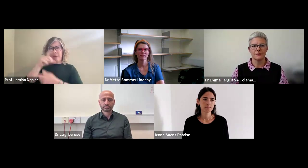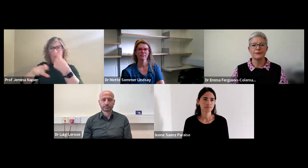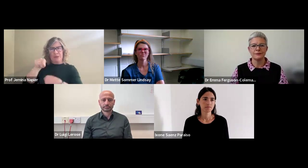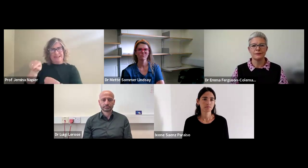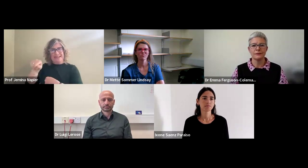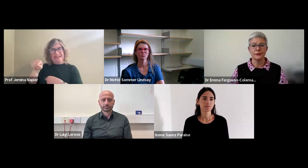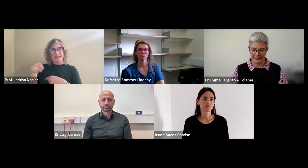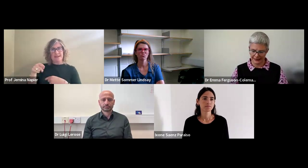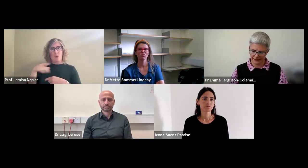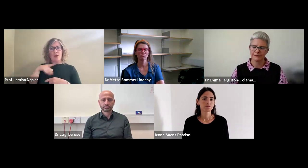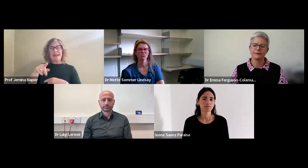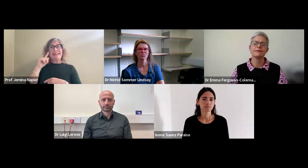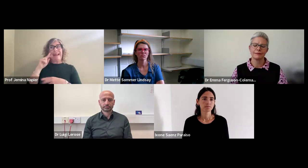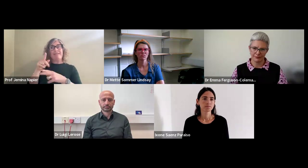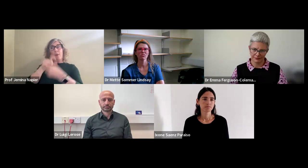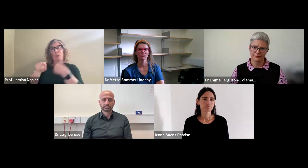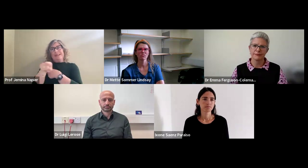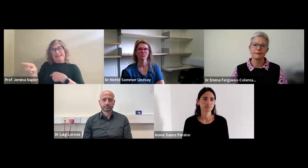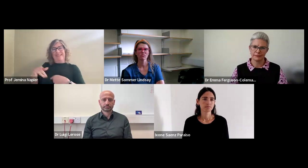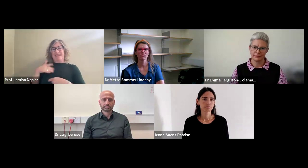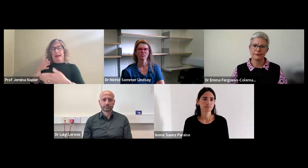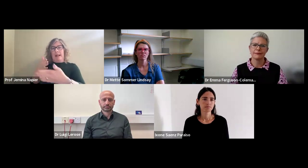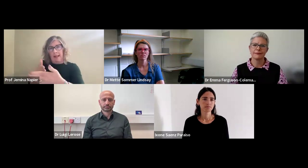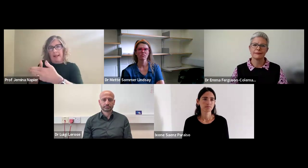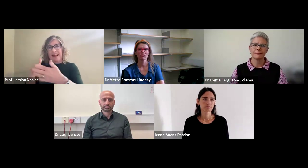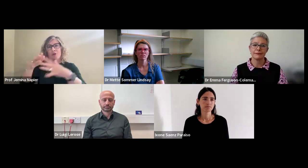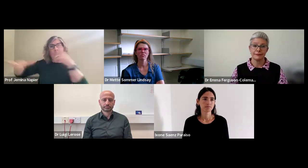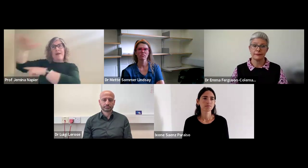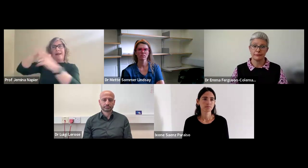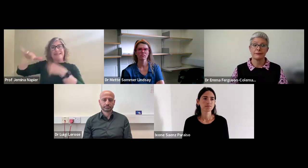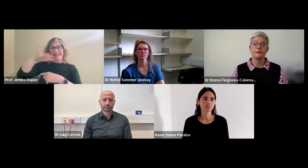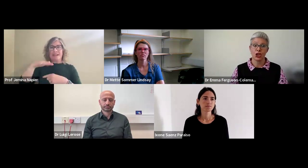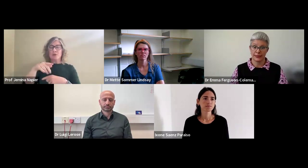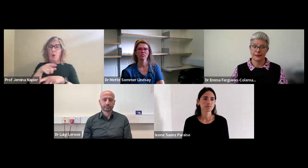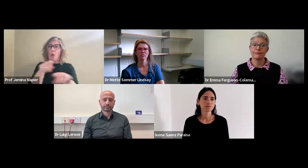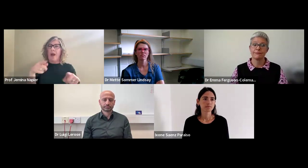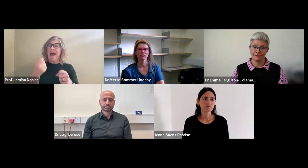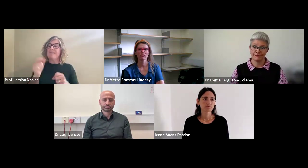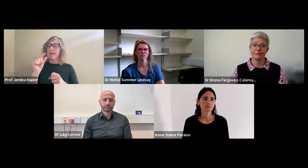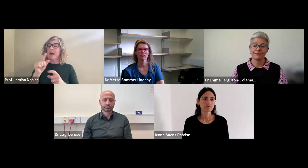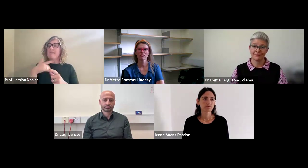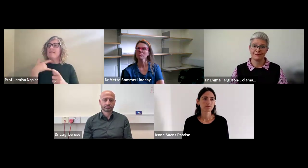but of course for us when we're looking at our own deaf community, their barriers that they